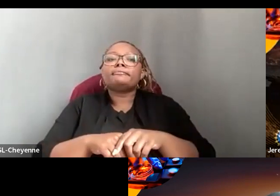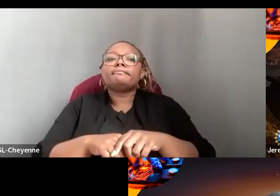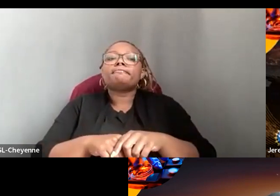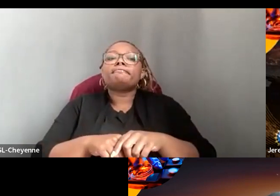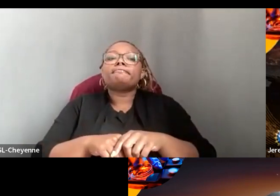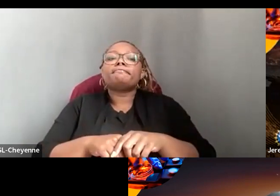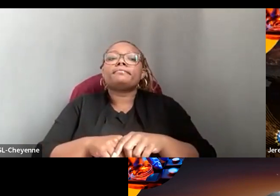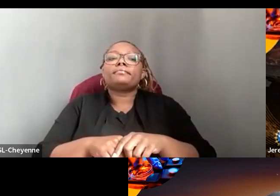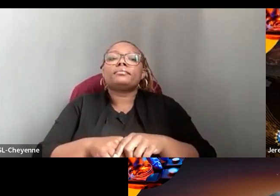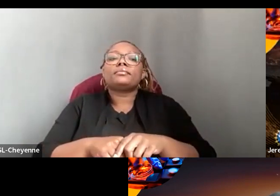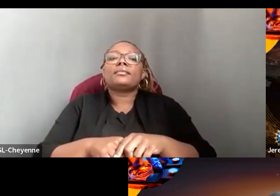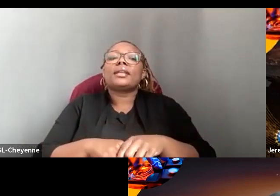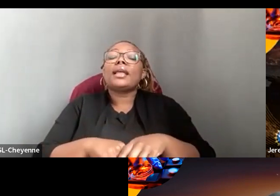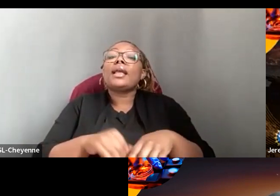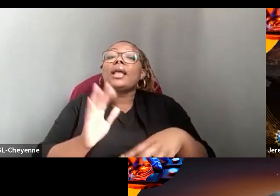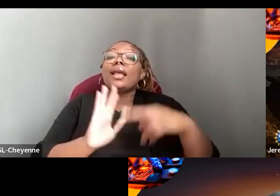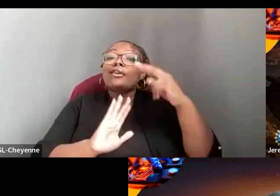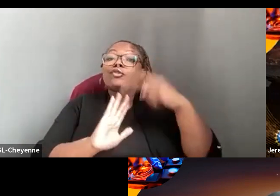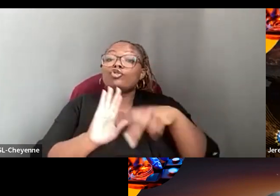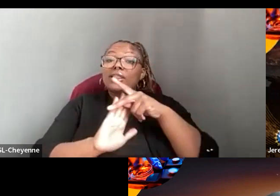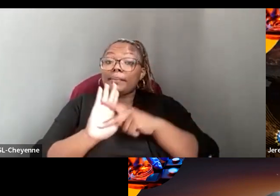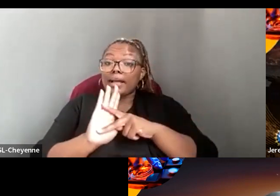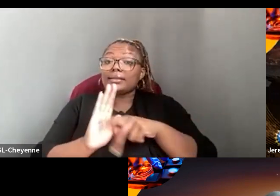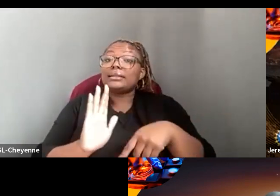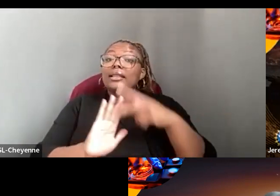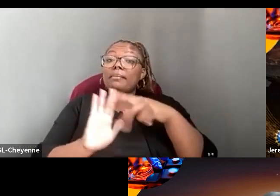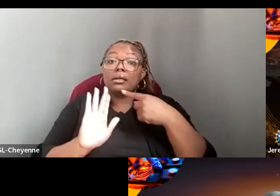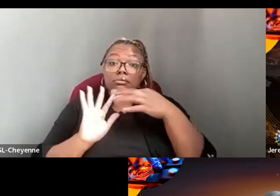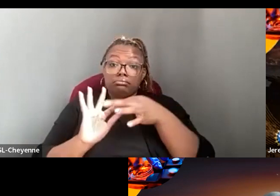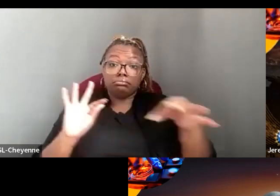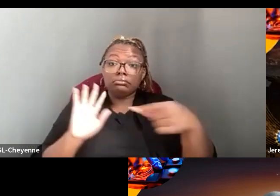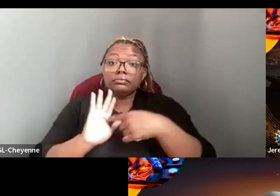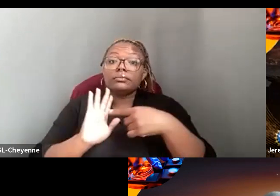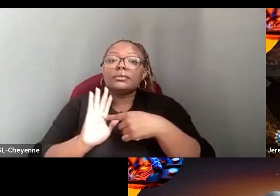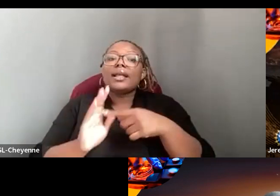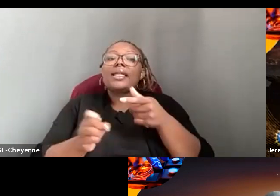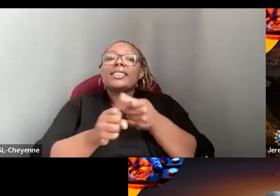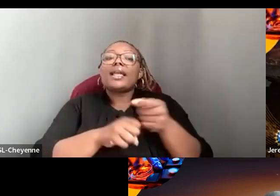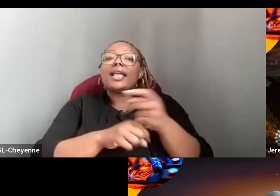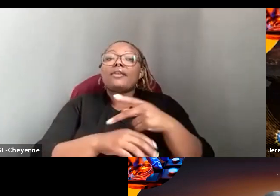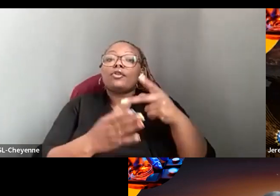So if you read the policy, the policy states that the annual progress reports are due